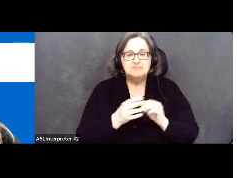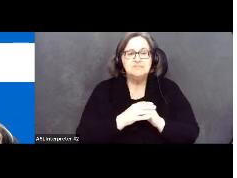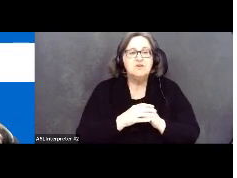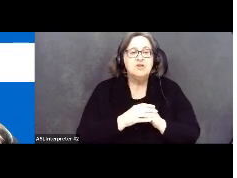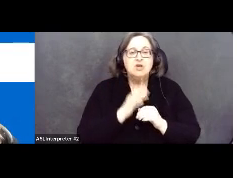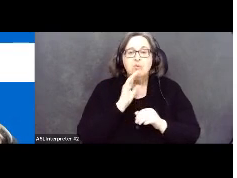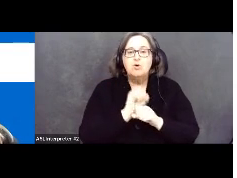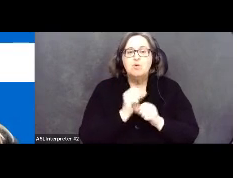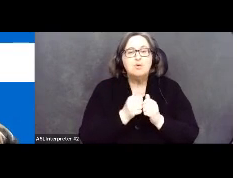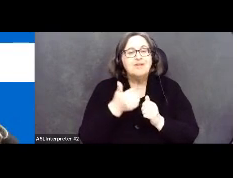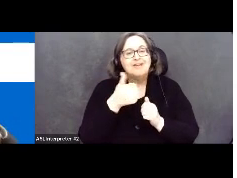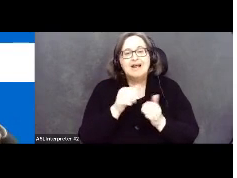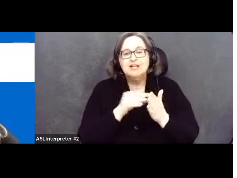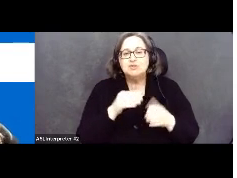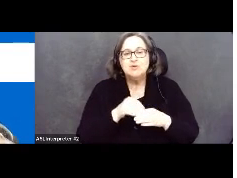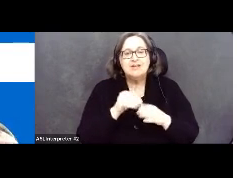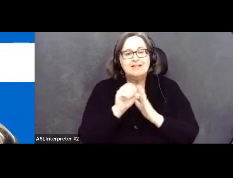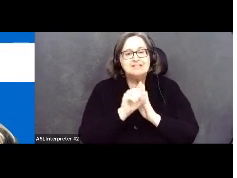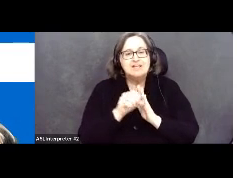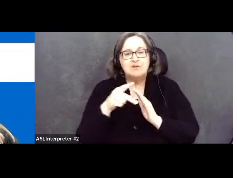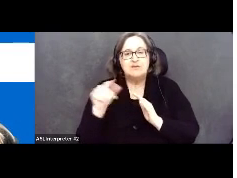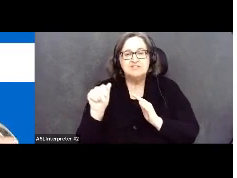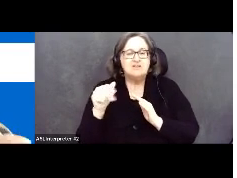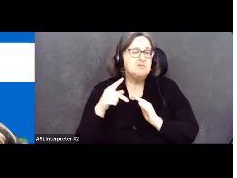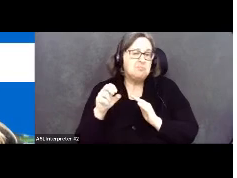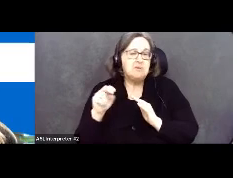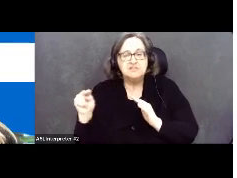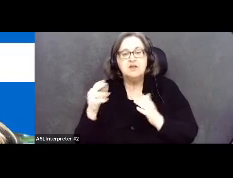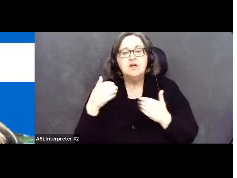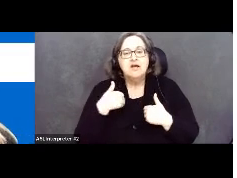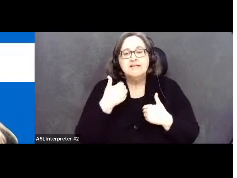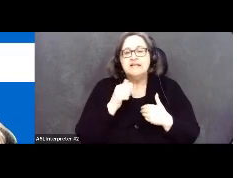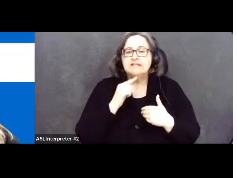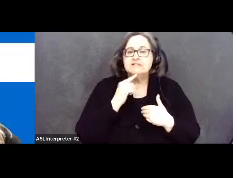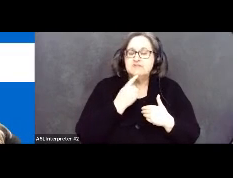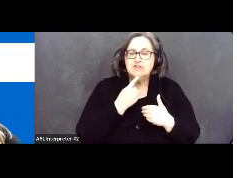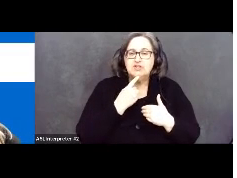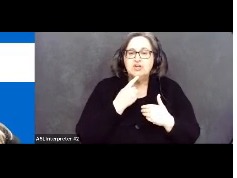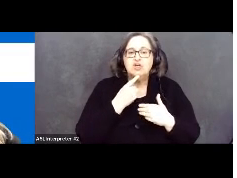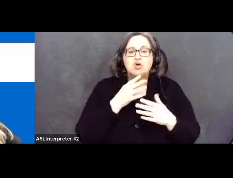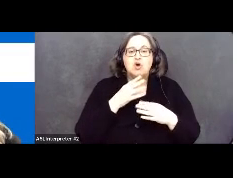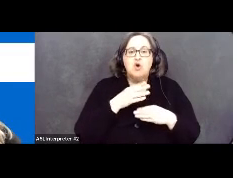state of Pennsylvania that has any severity of acquired brain injury that occurs after birth